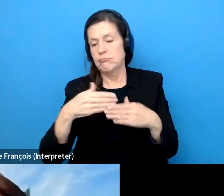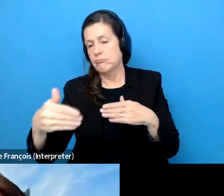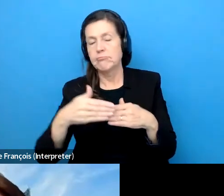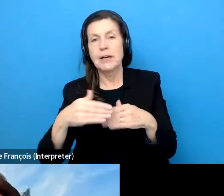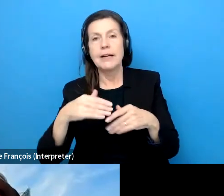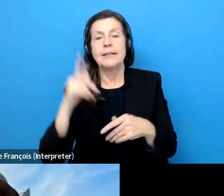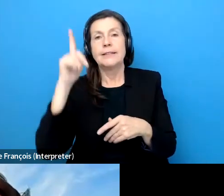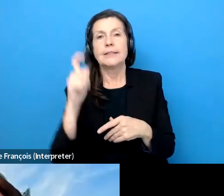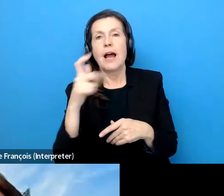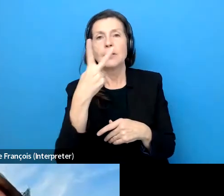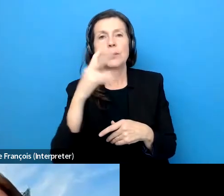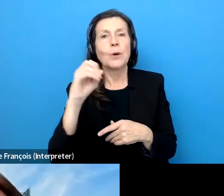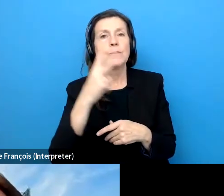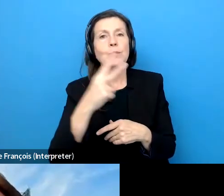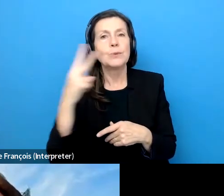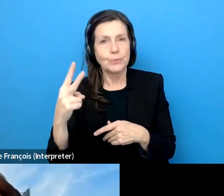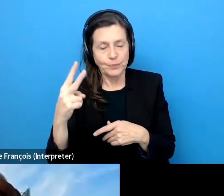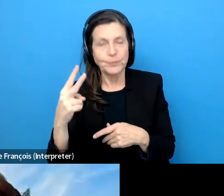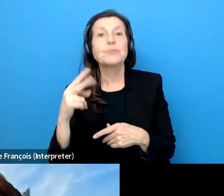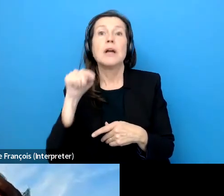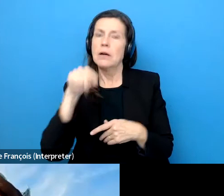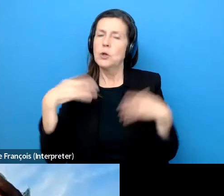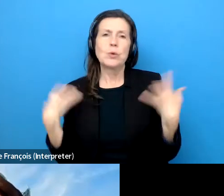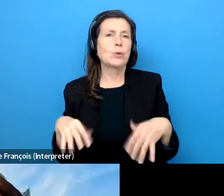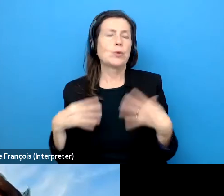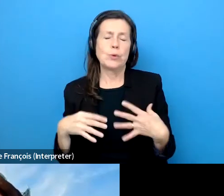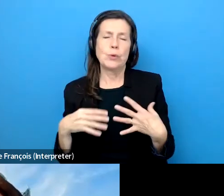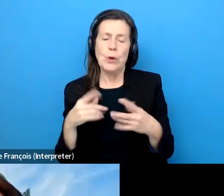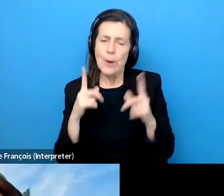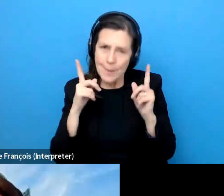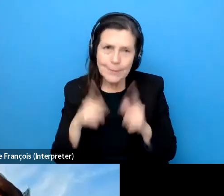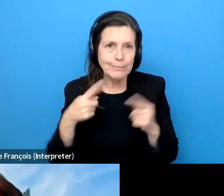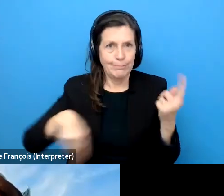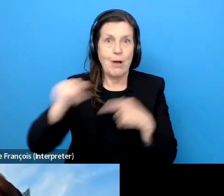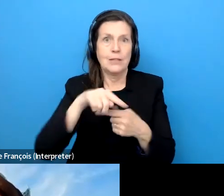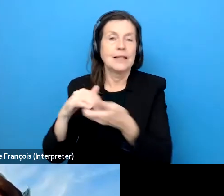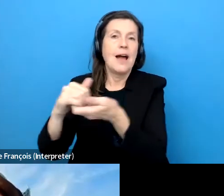And that would be extremely important that such organizations also apply.